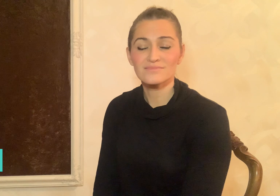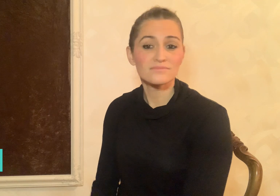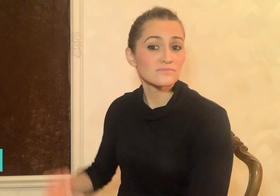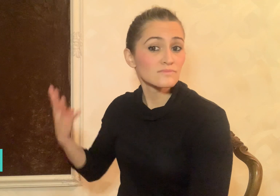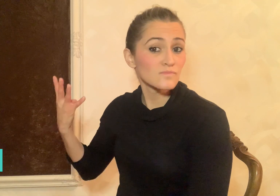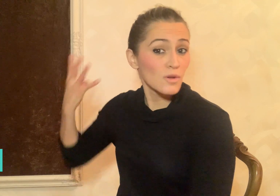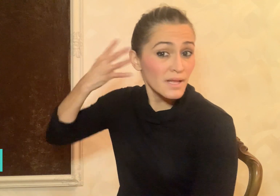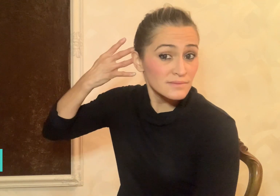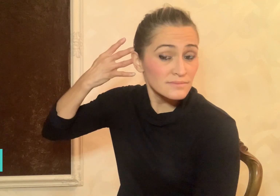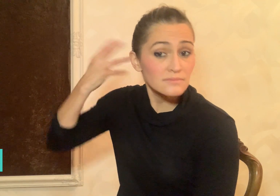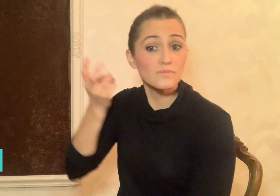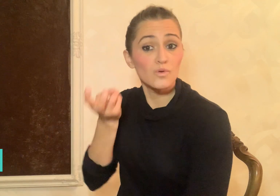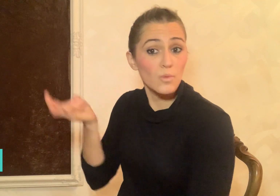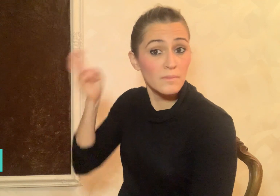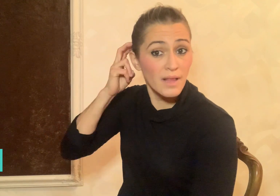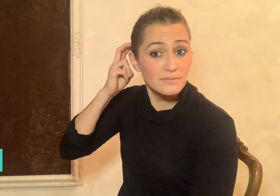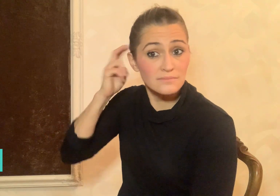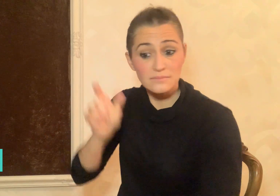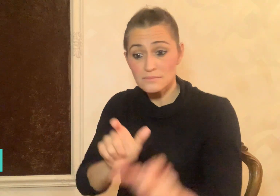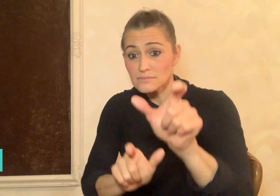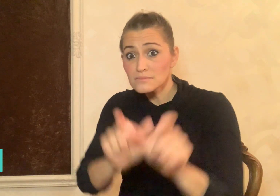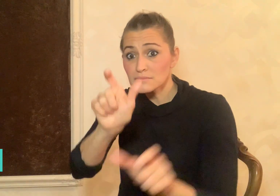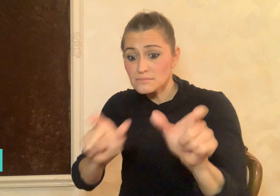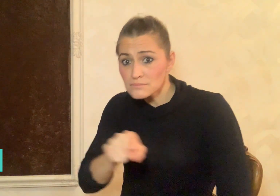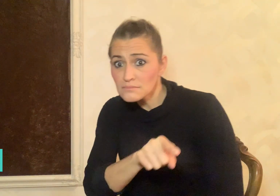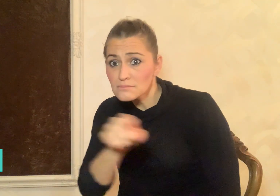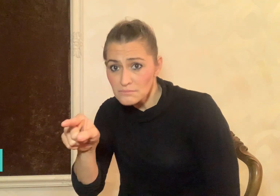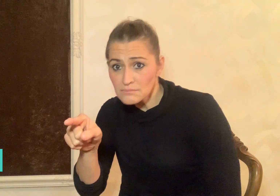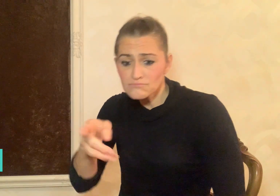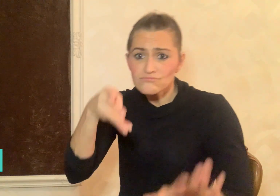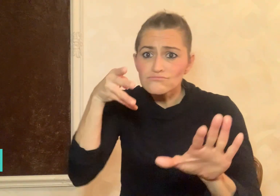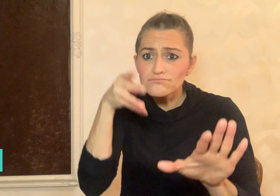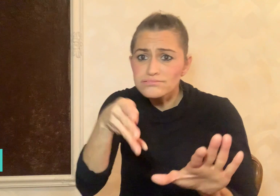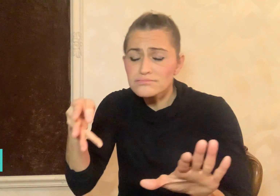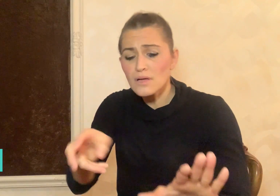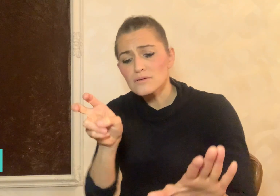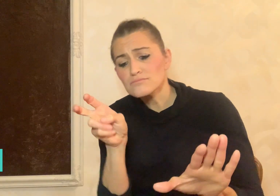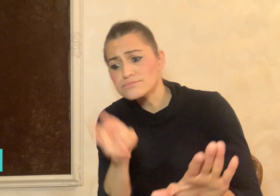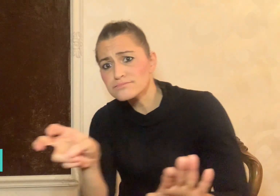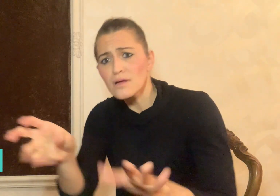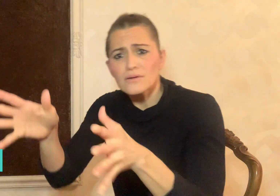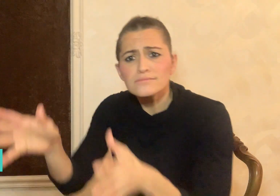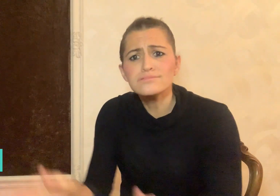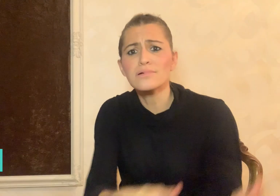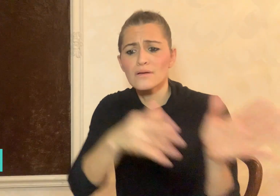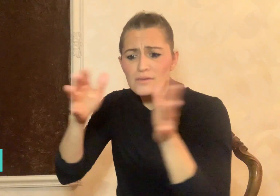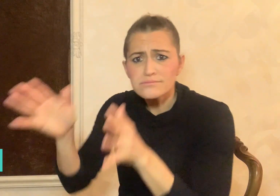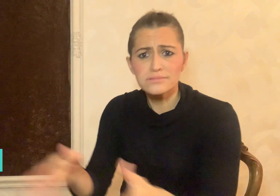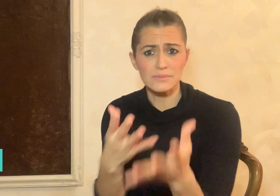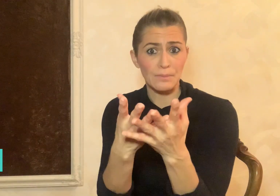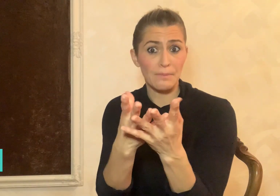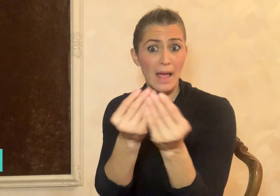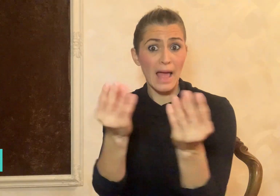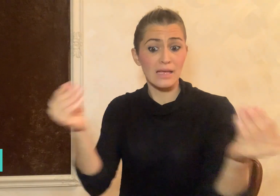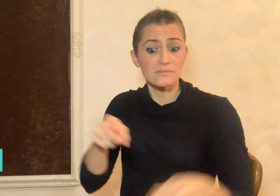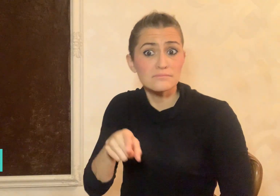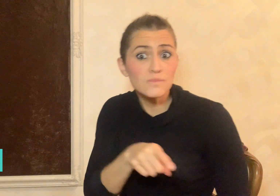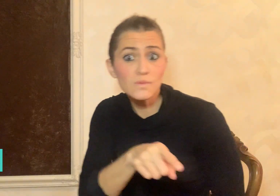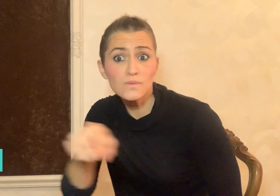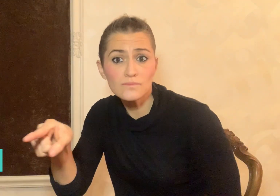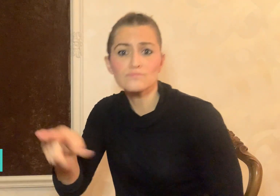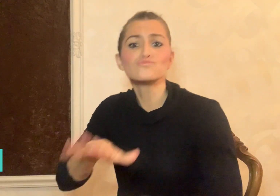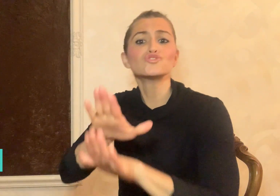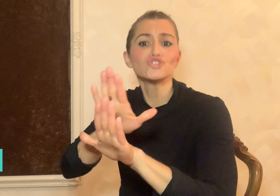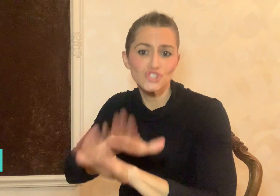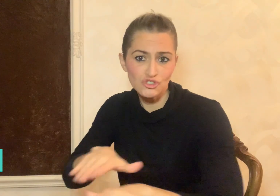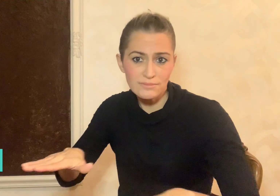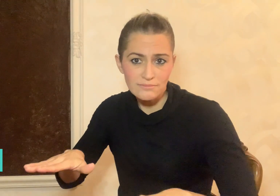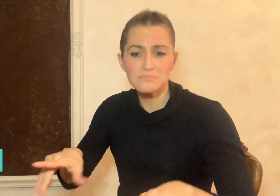Cochlear implants (CIs) are more common in children and infants